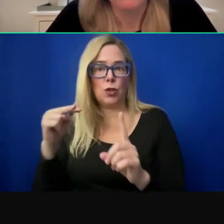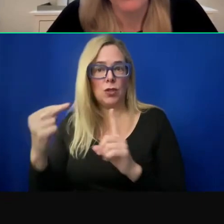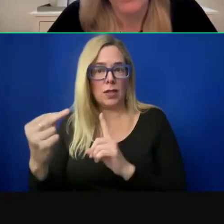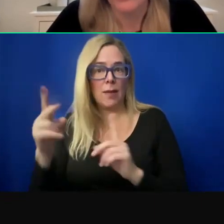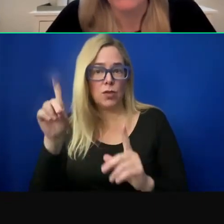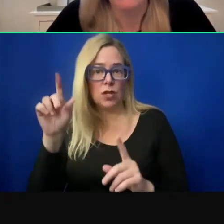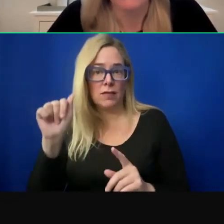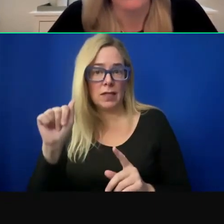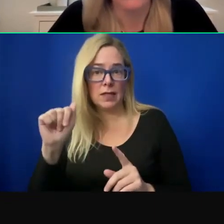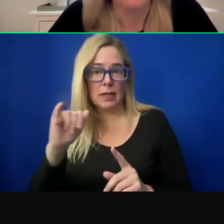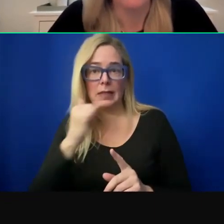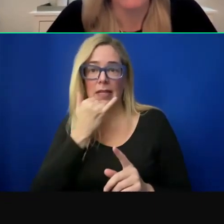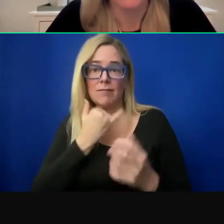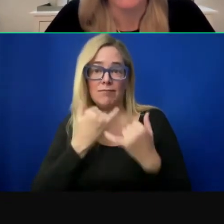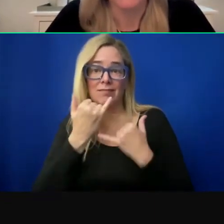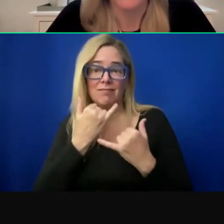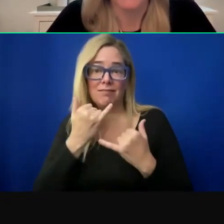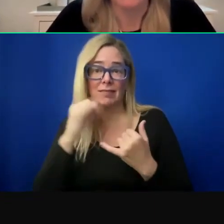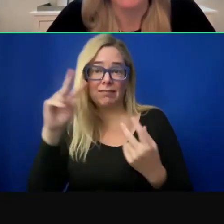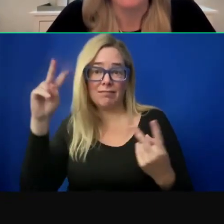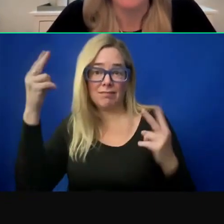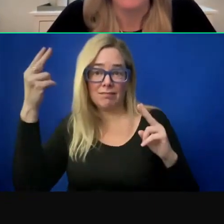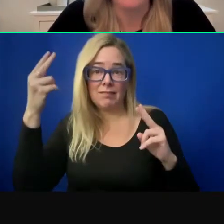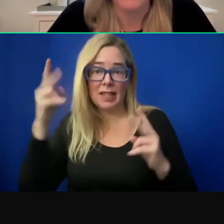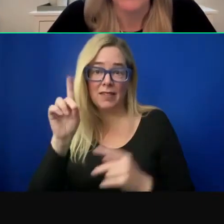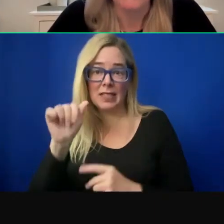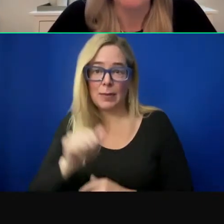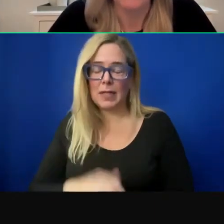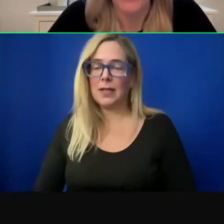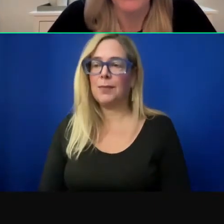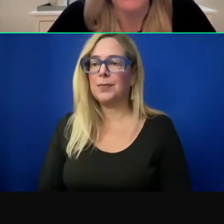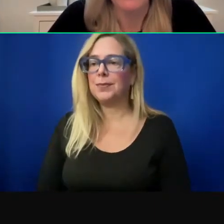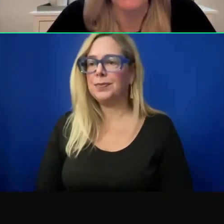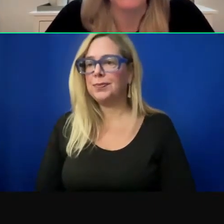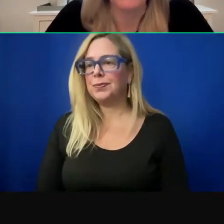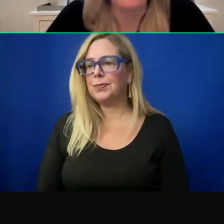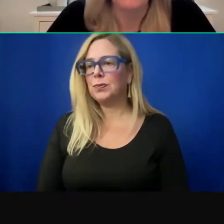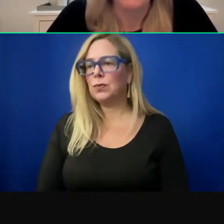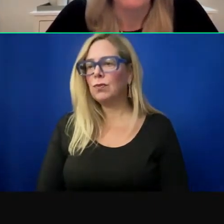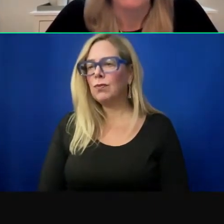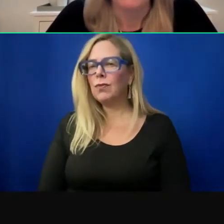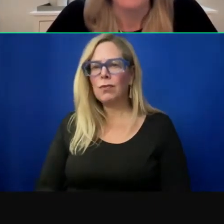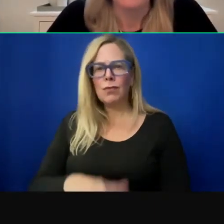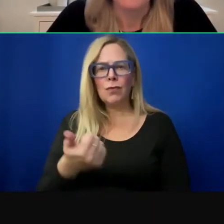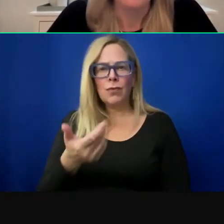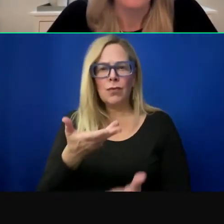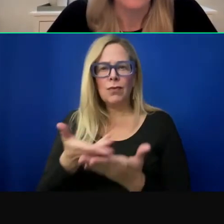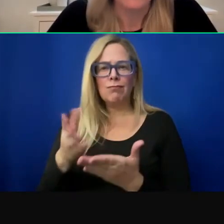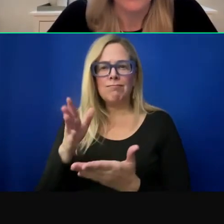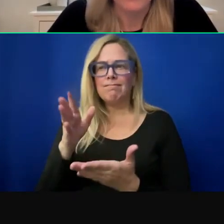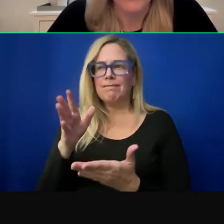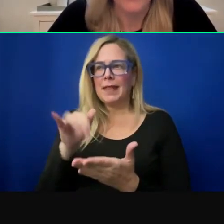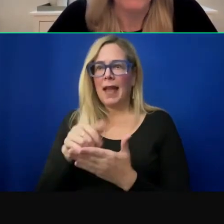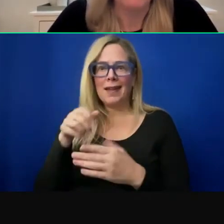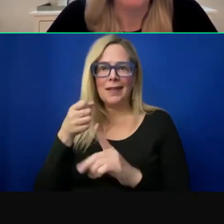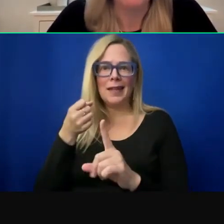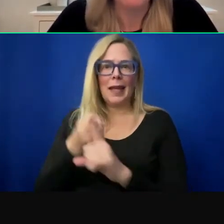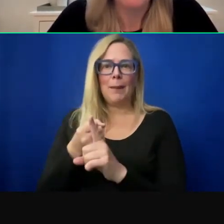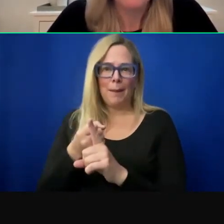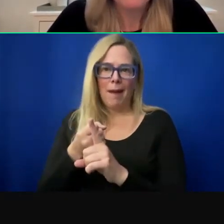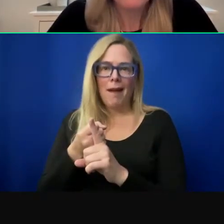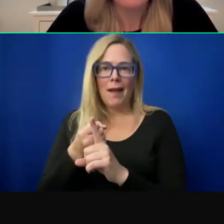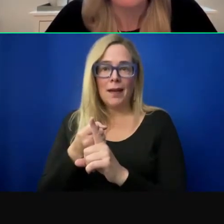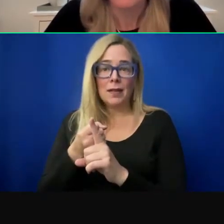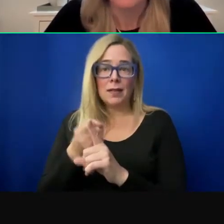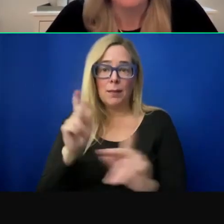root cause of health and equity impacting people with disabilities are barriers and accessibility.